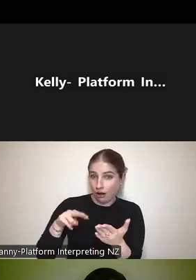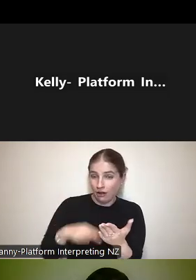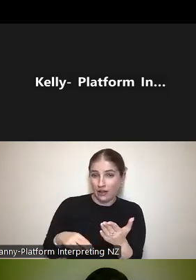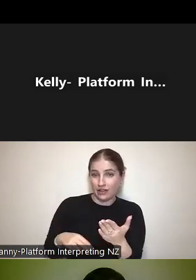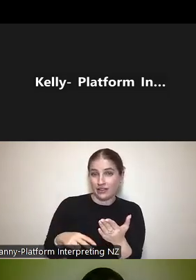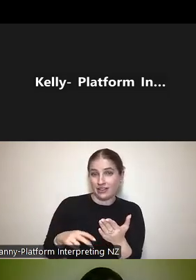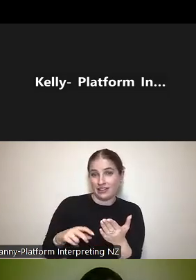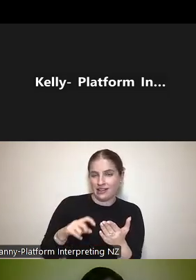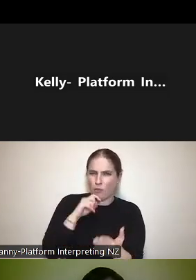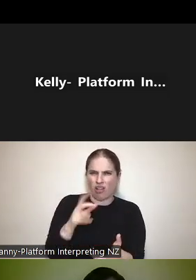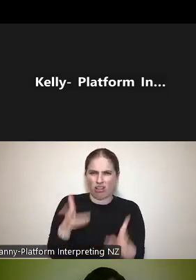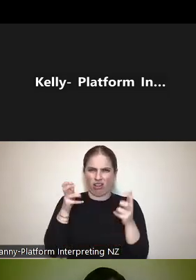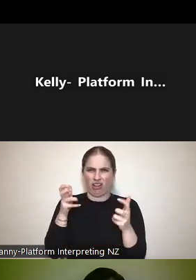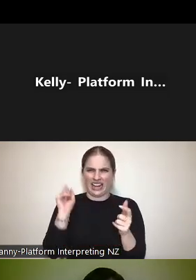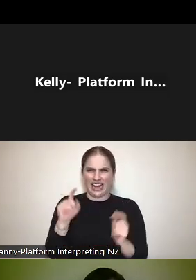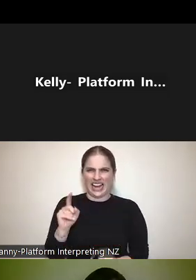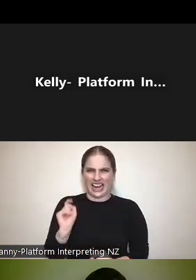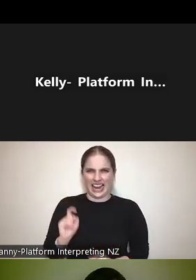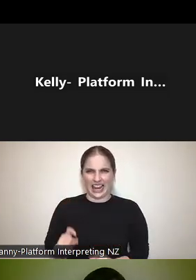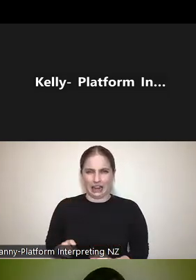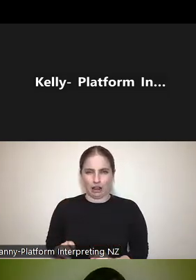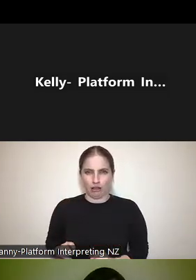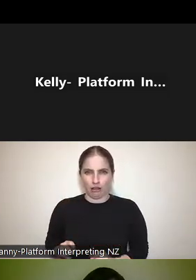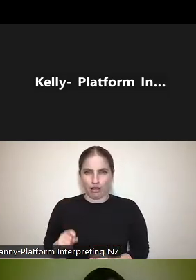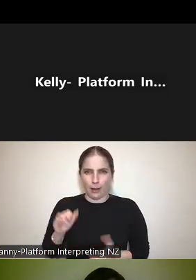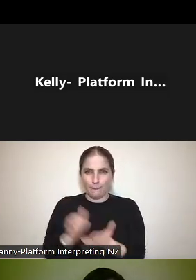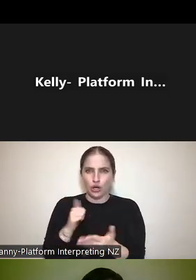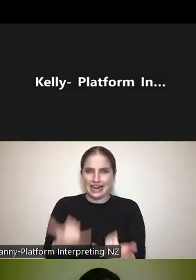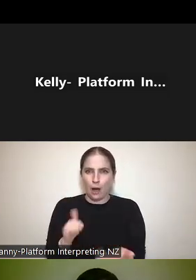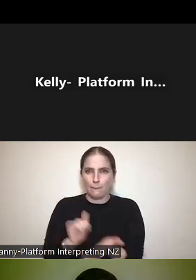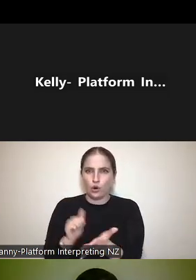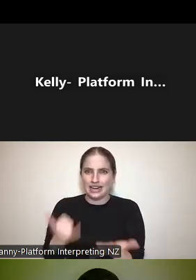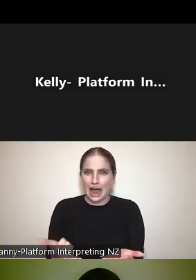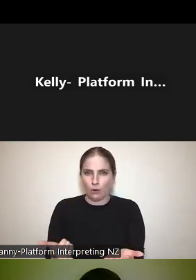book now. If you use a descriptive hyperlink that says, book tickets for Matilda.